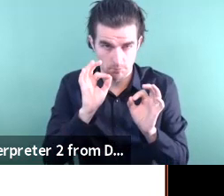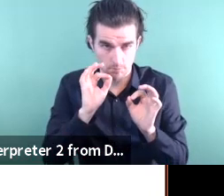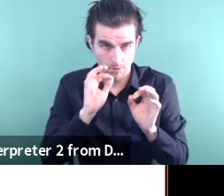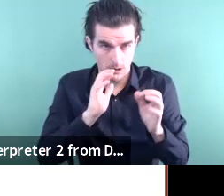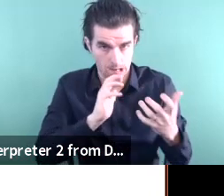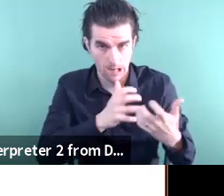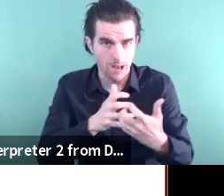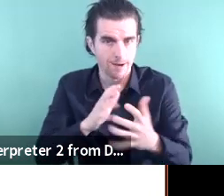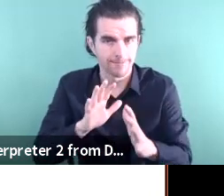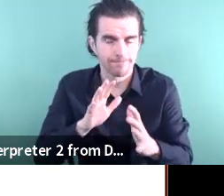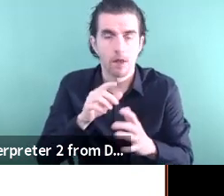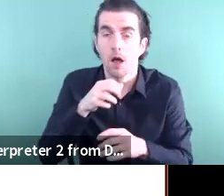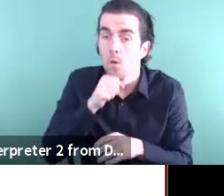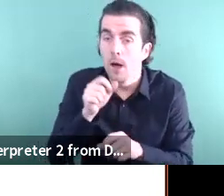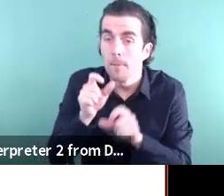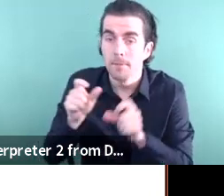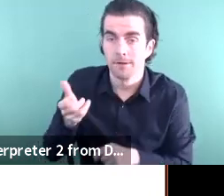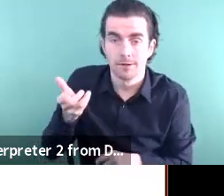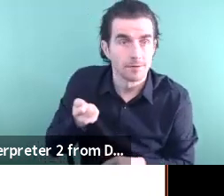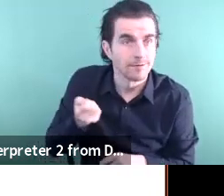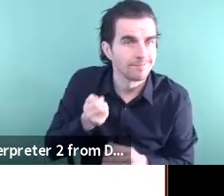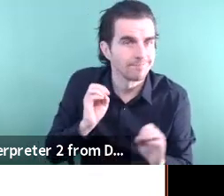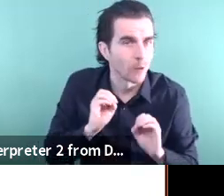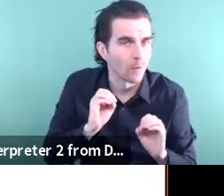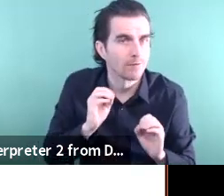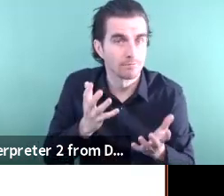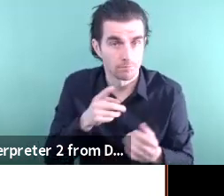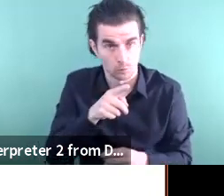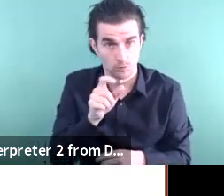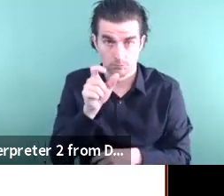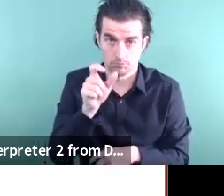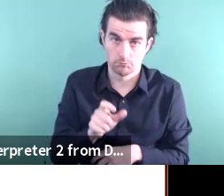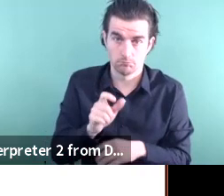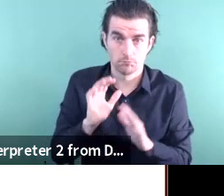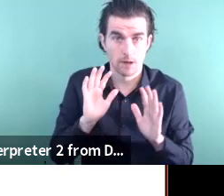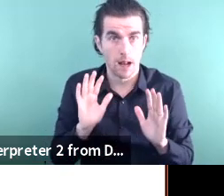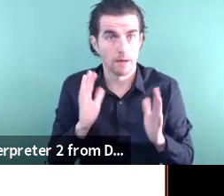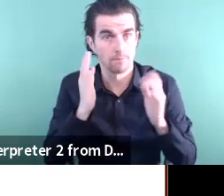they reached 8,662 beneficiaries which for Fiji represent 1.4%